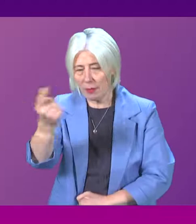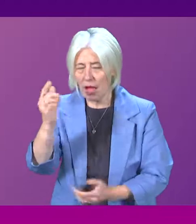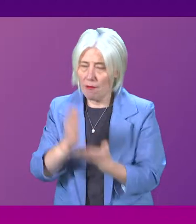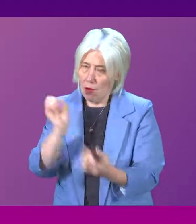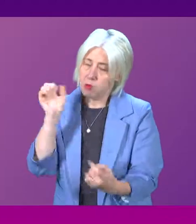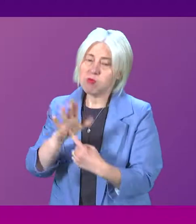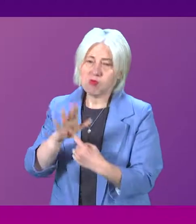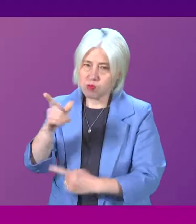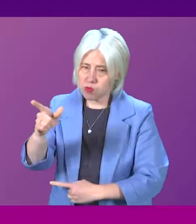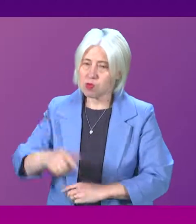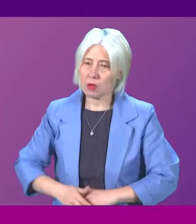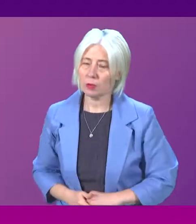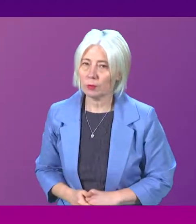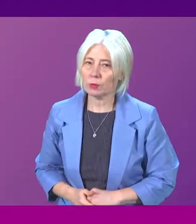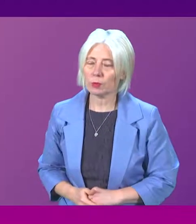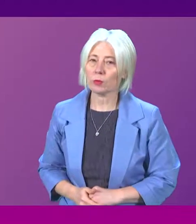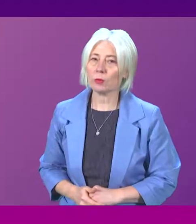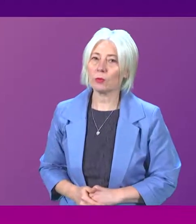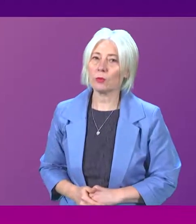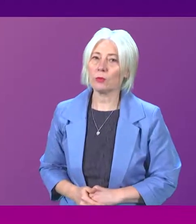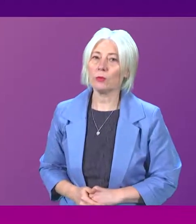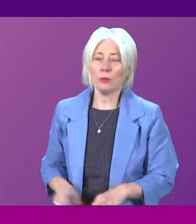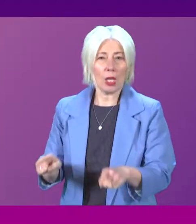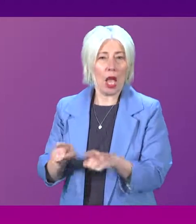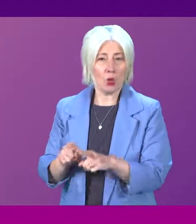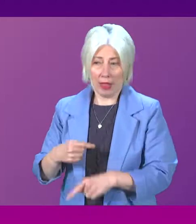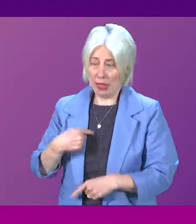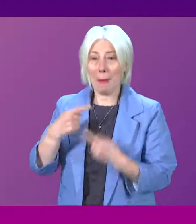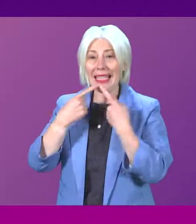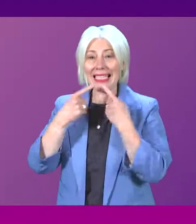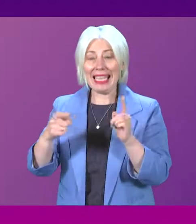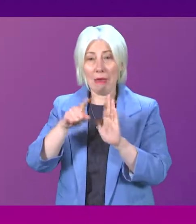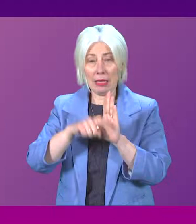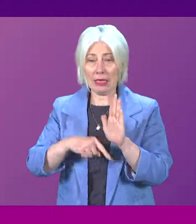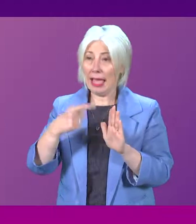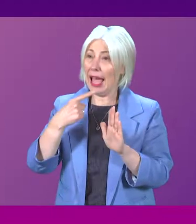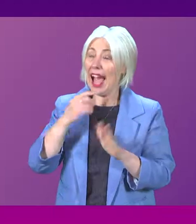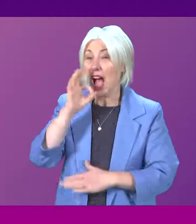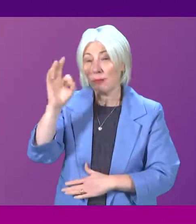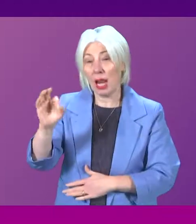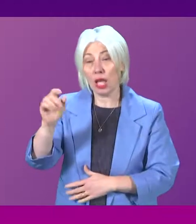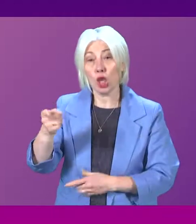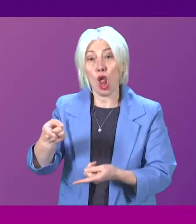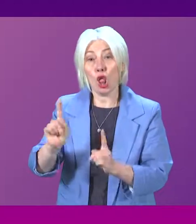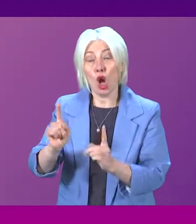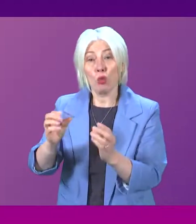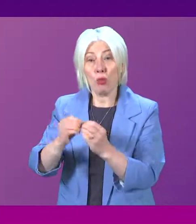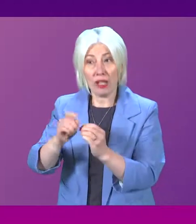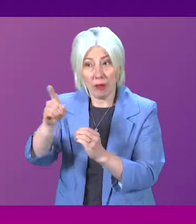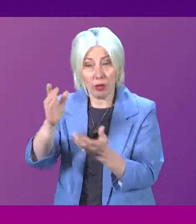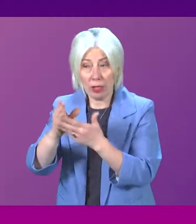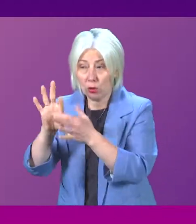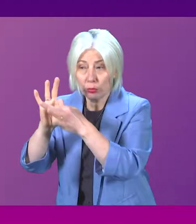As I said in my statement, I have also asked Lord Brailsford to engage with bereaved families,